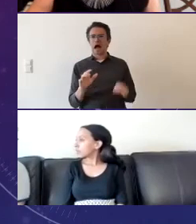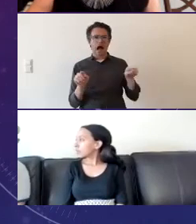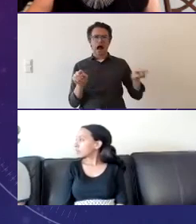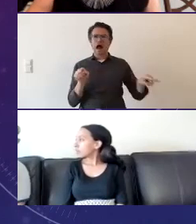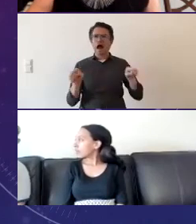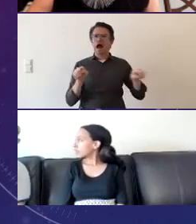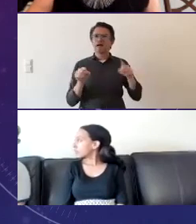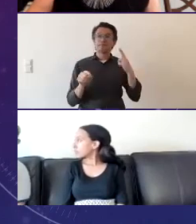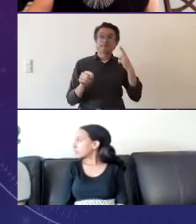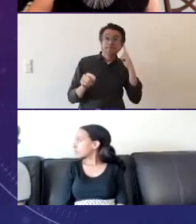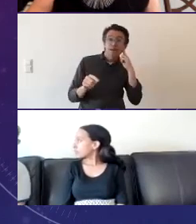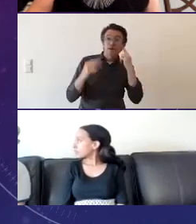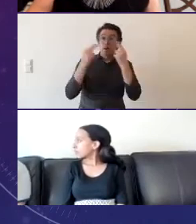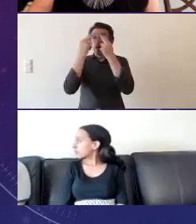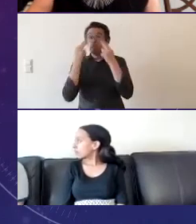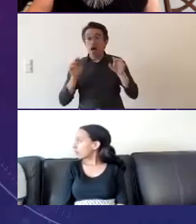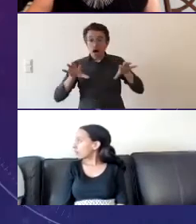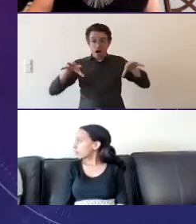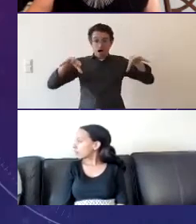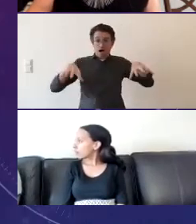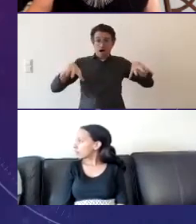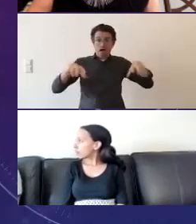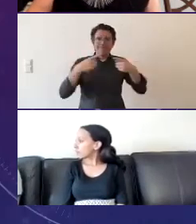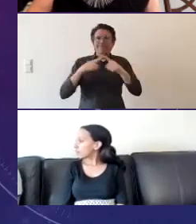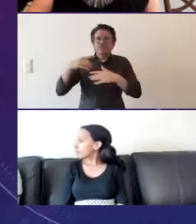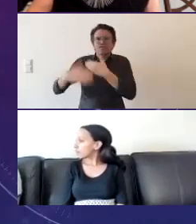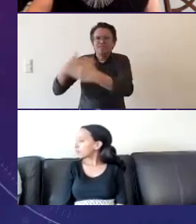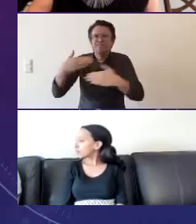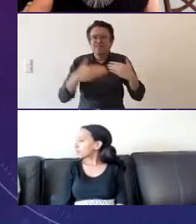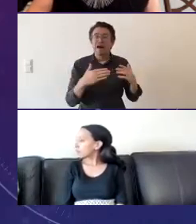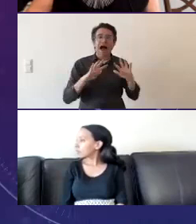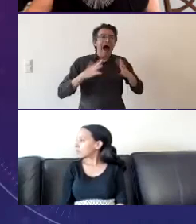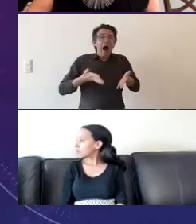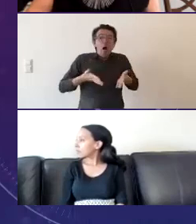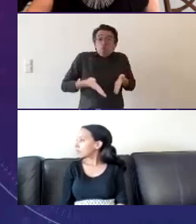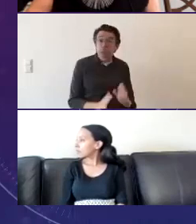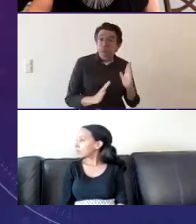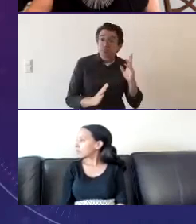later in life and then within each of the different spectrums so under the